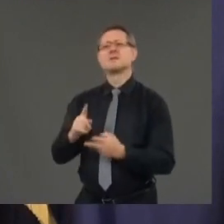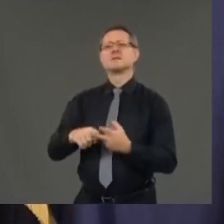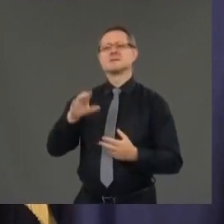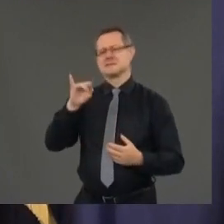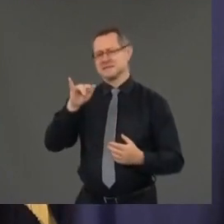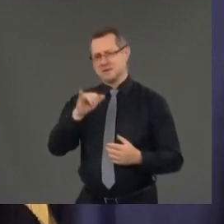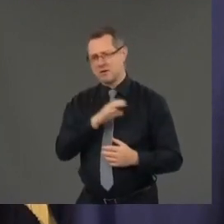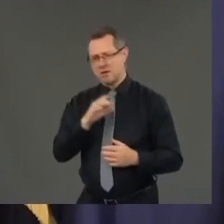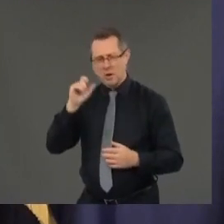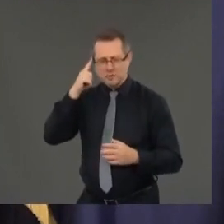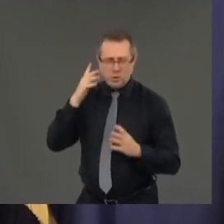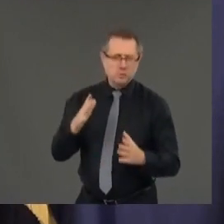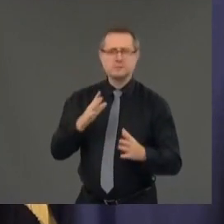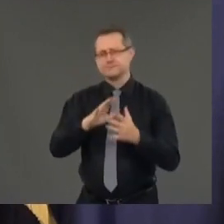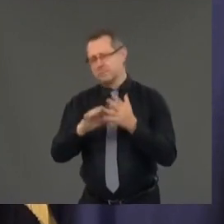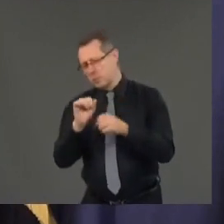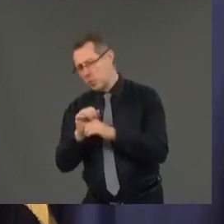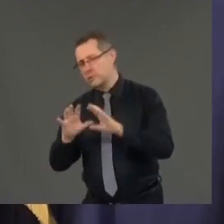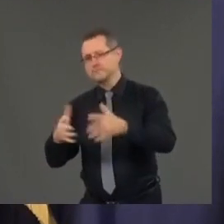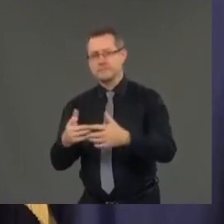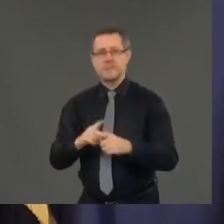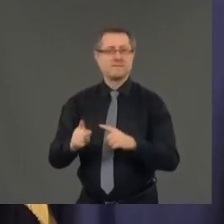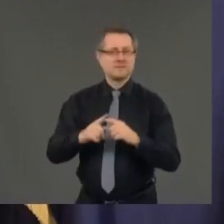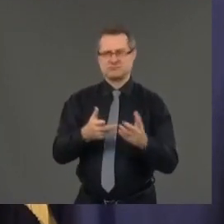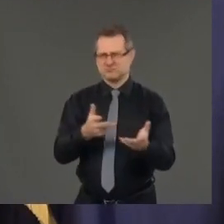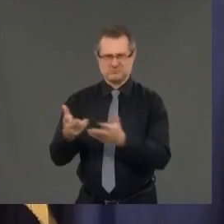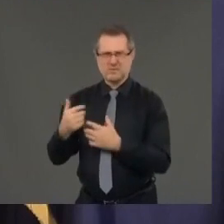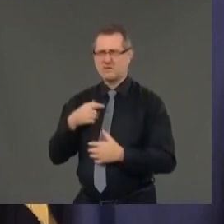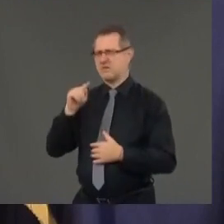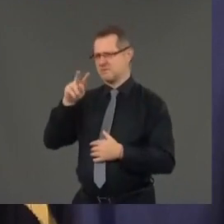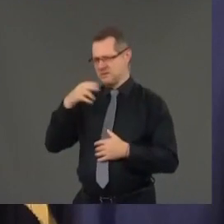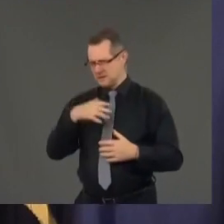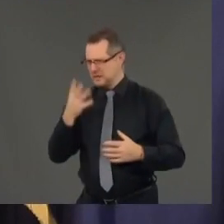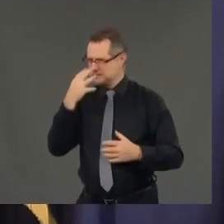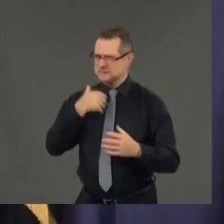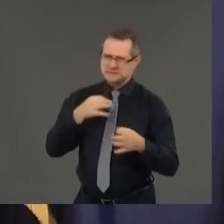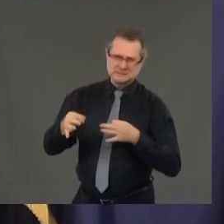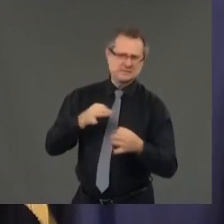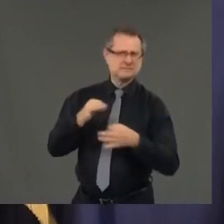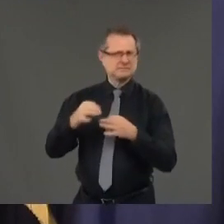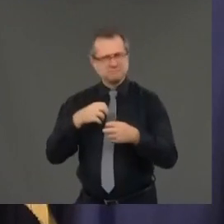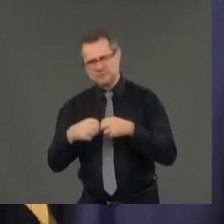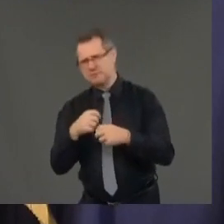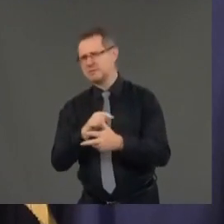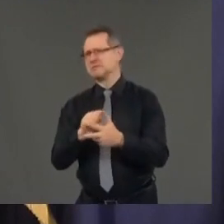WE'VE BEEN TALKING TO CITY OFFICIALS, ELECTED OFFICIALS.